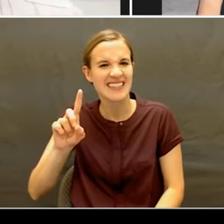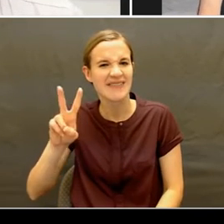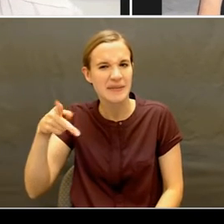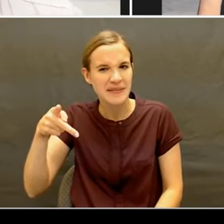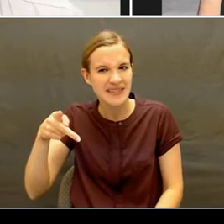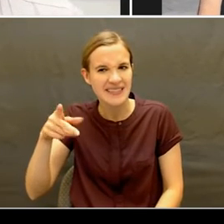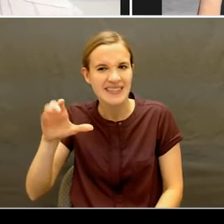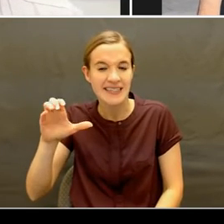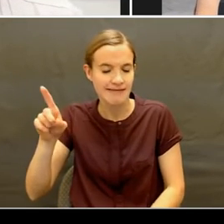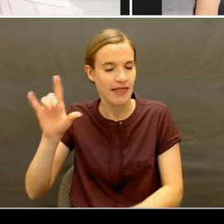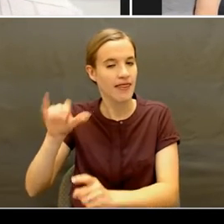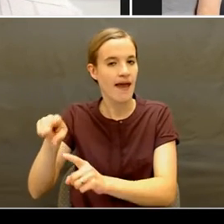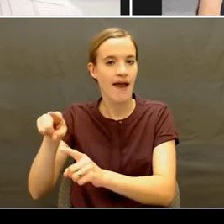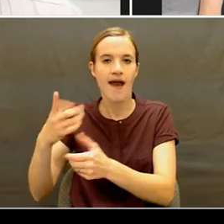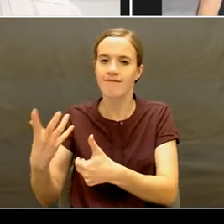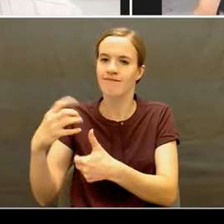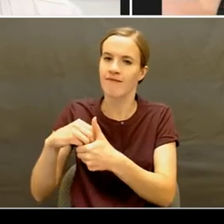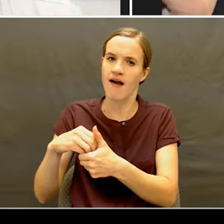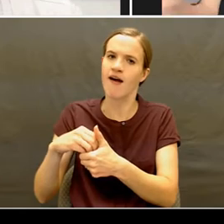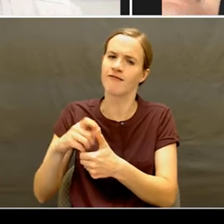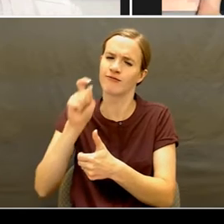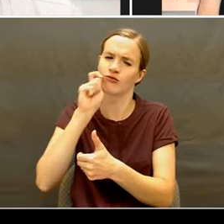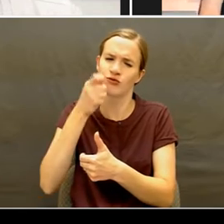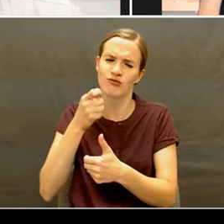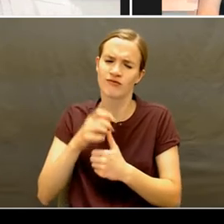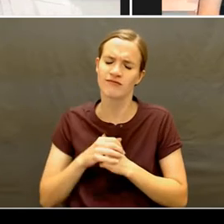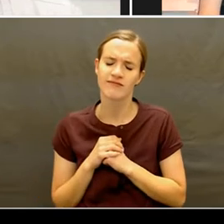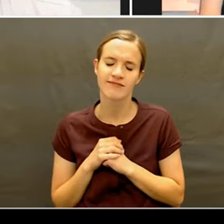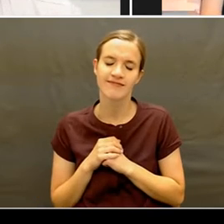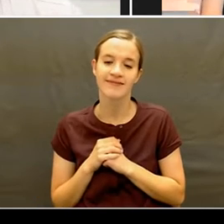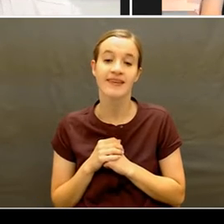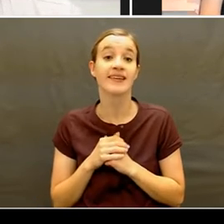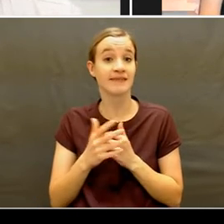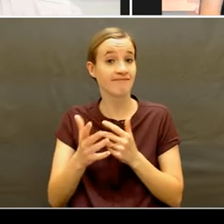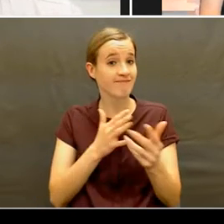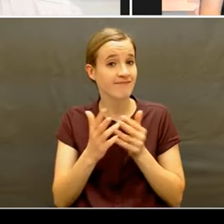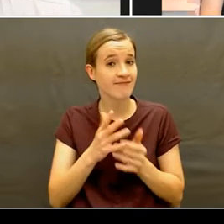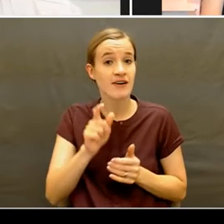Well, anyhow at different times but what's really neat is a lot of people really owned it, you know,